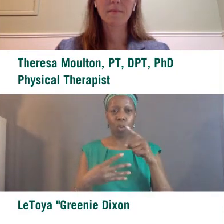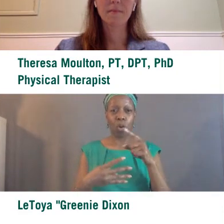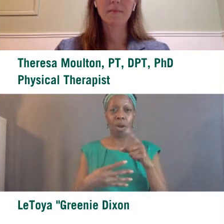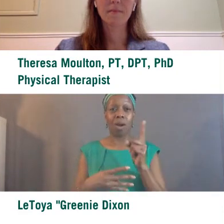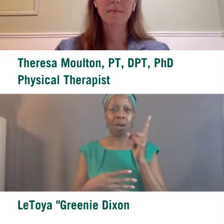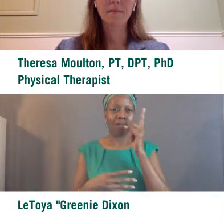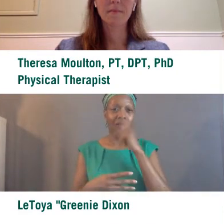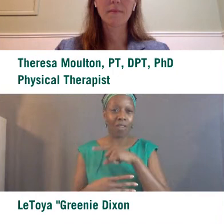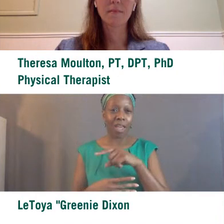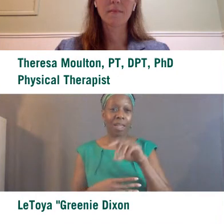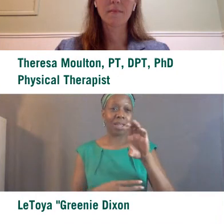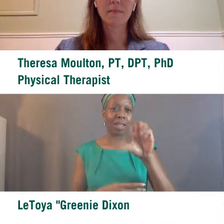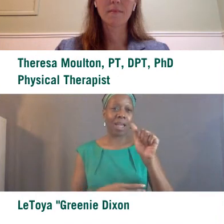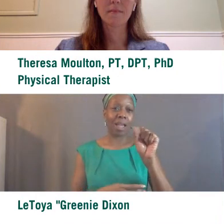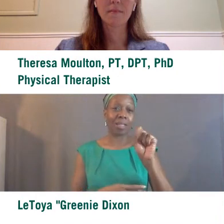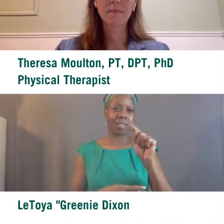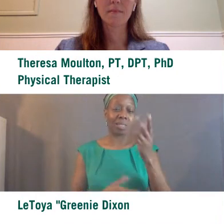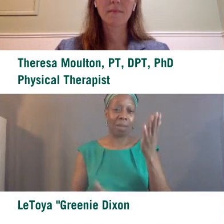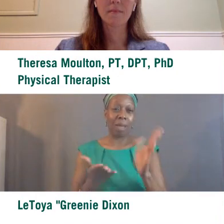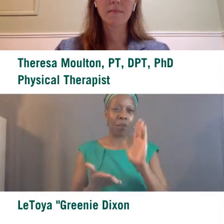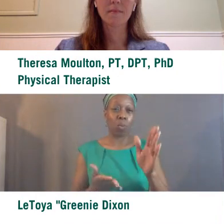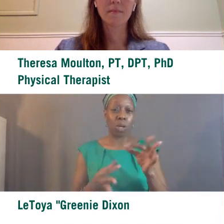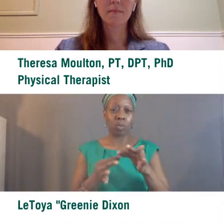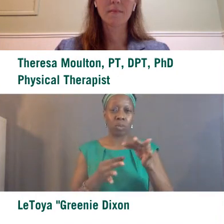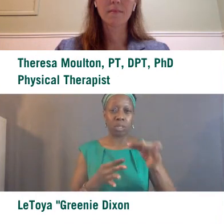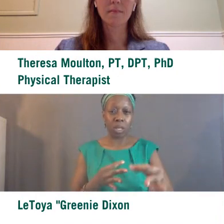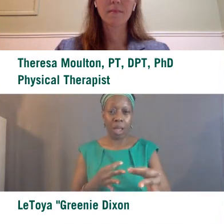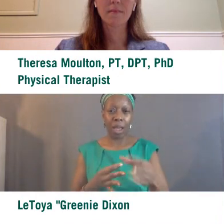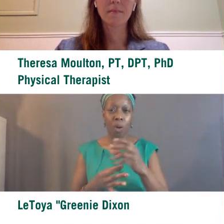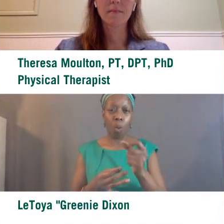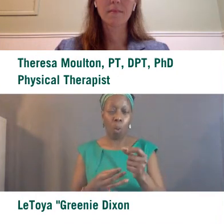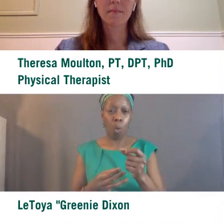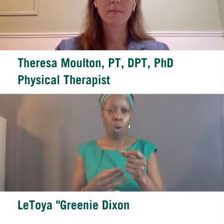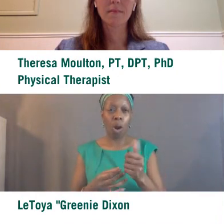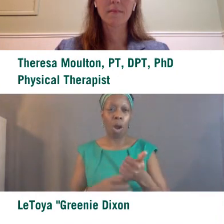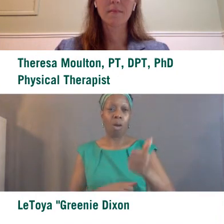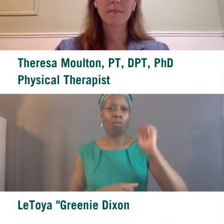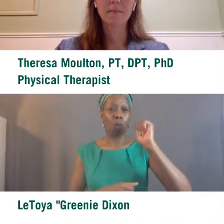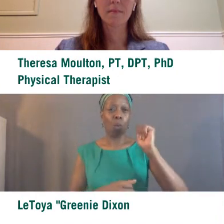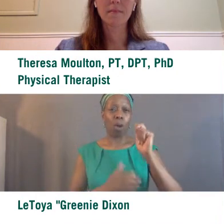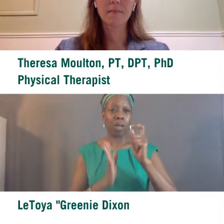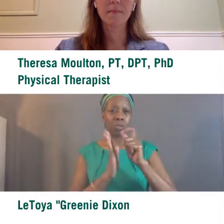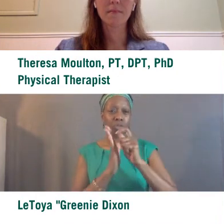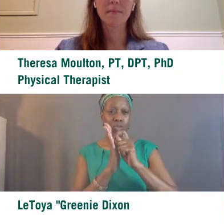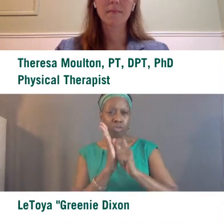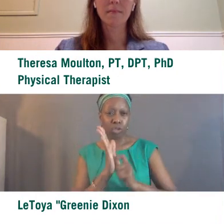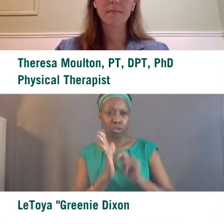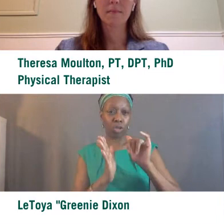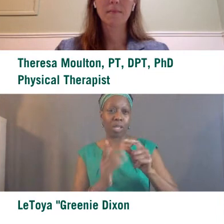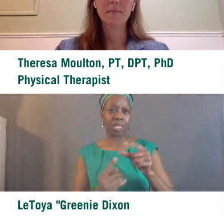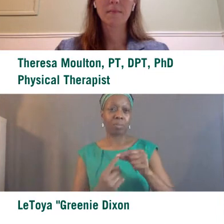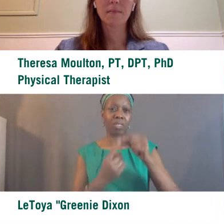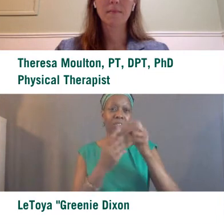or even avoid a surgical procedure to that joint And Sudarshan, I'd like you